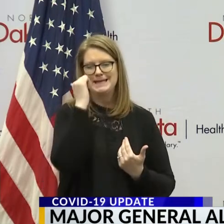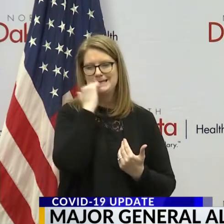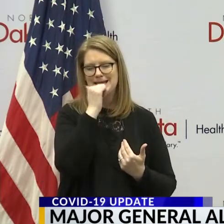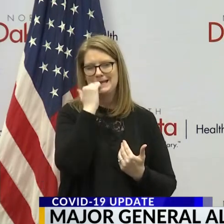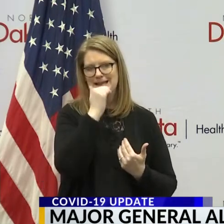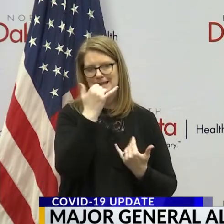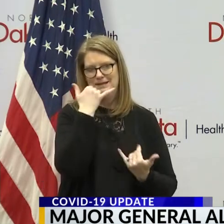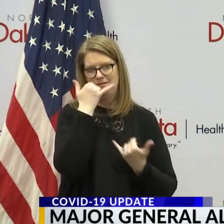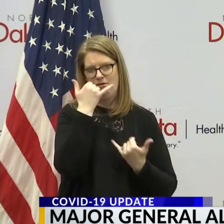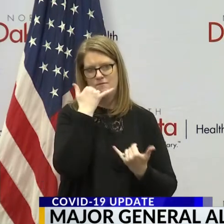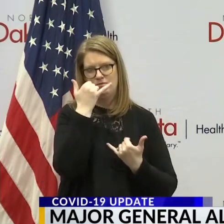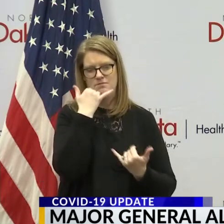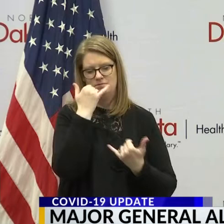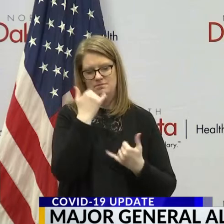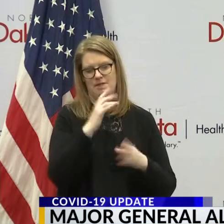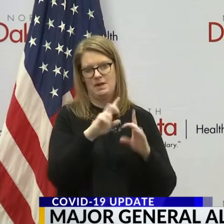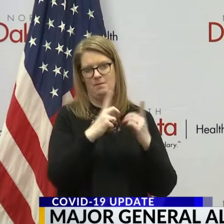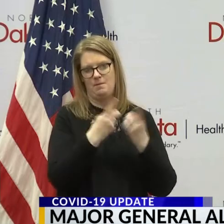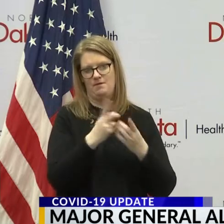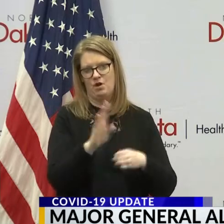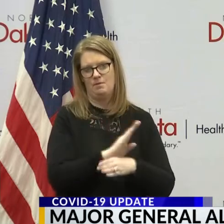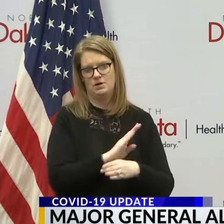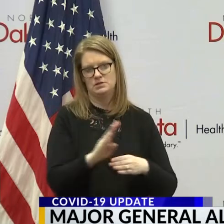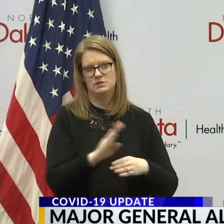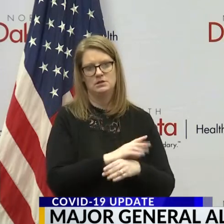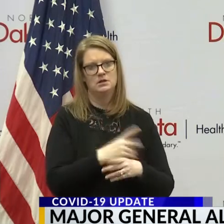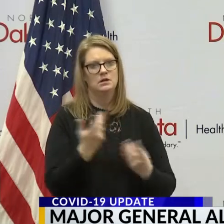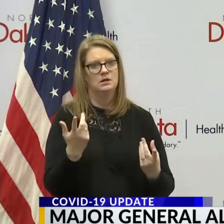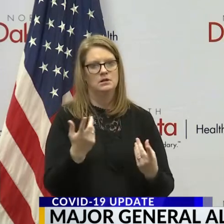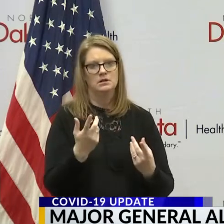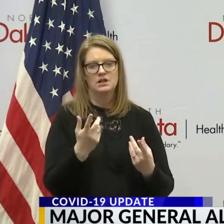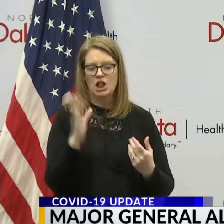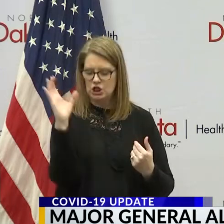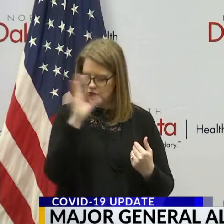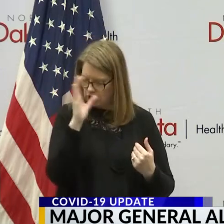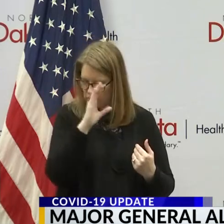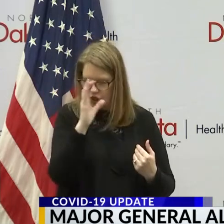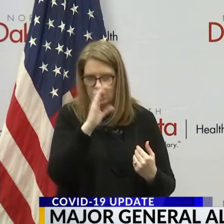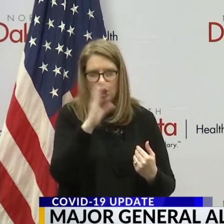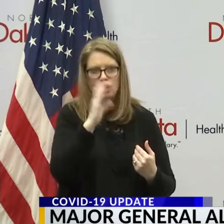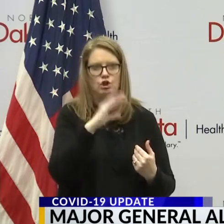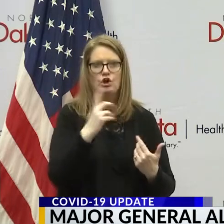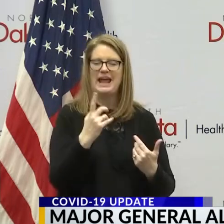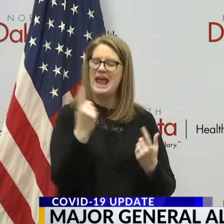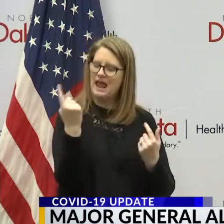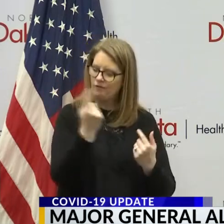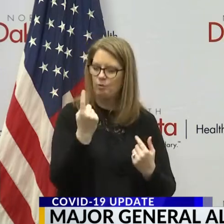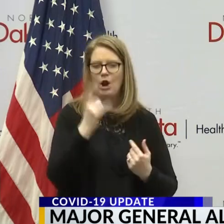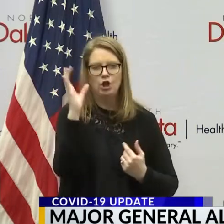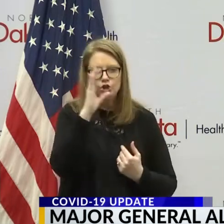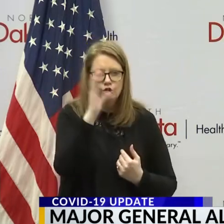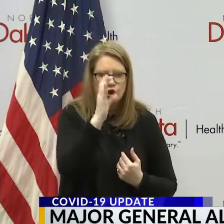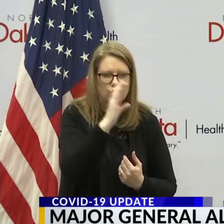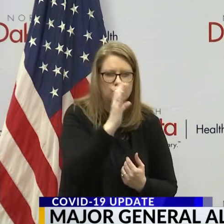WE ARE WORKING VERY CLOSELY WITH OUR DEPARTMENT OF COMMERCE, I CAN TELL YOU DAILY